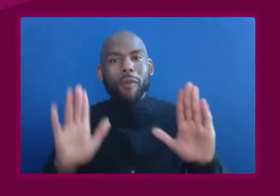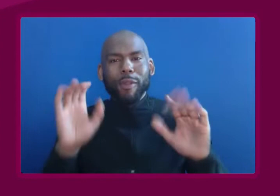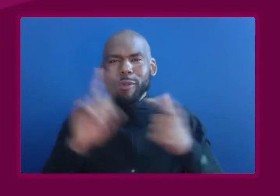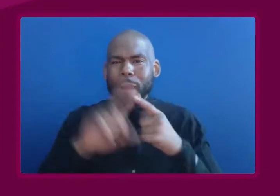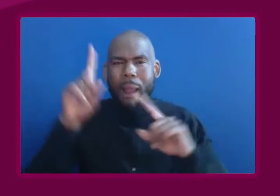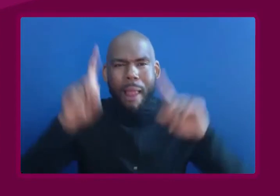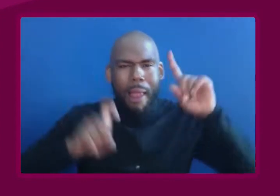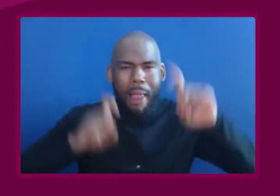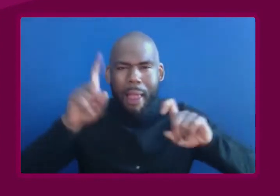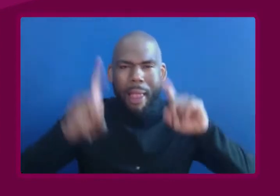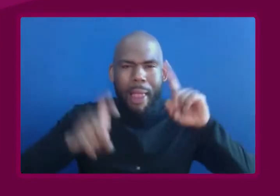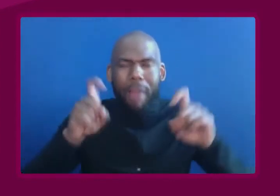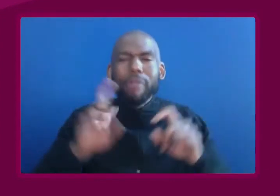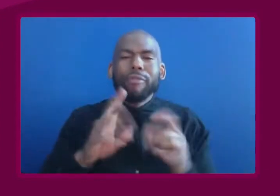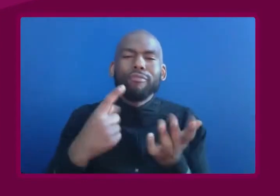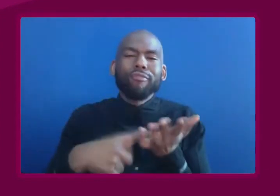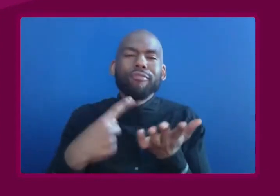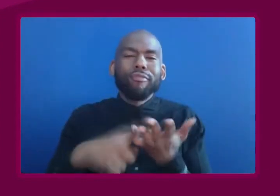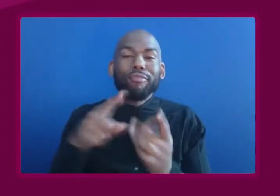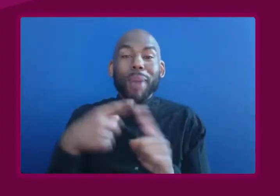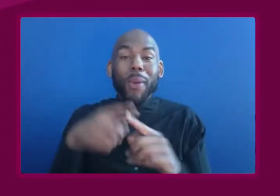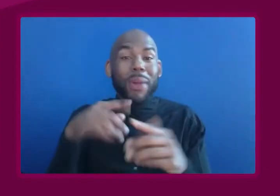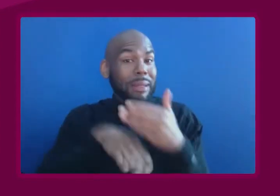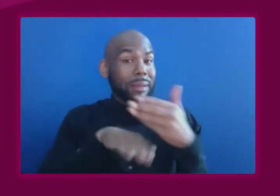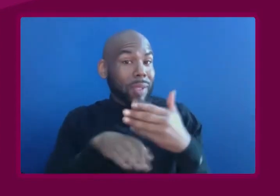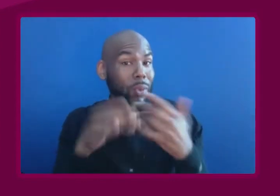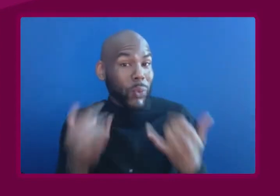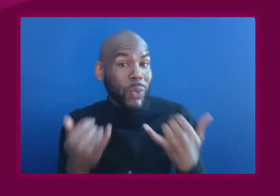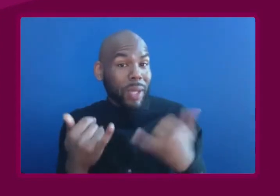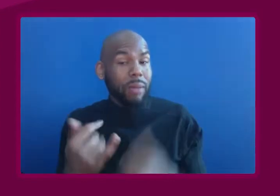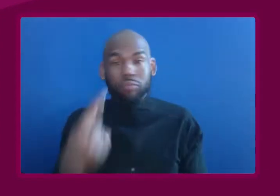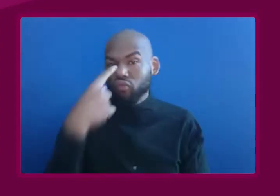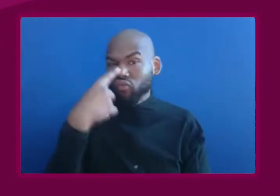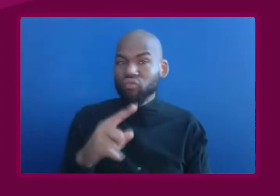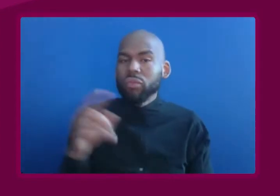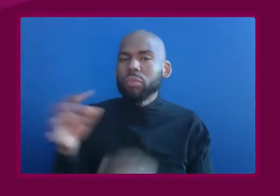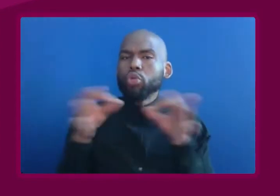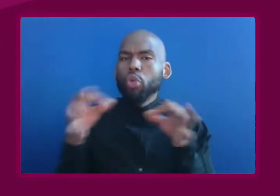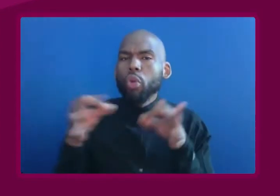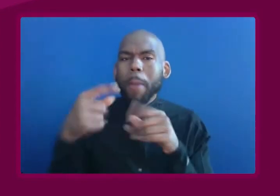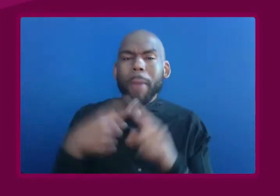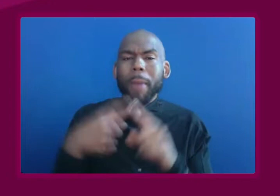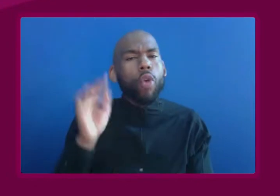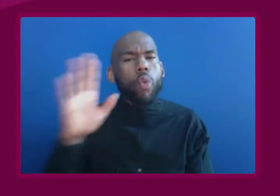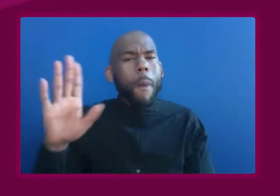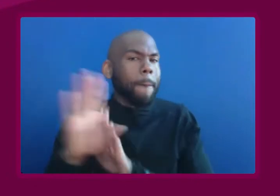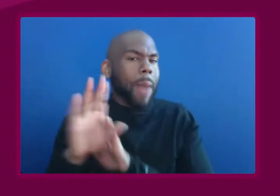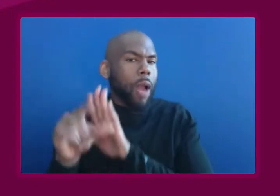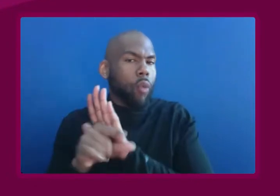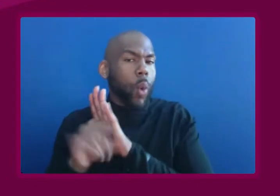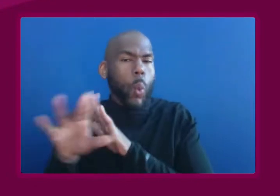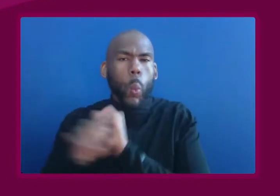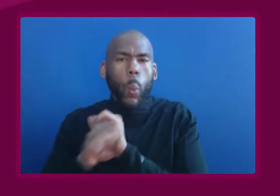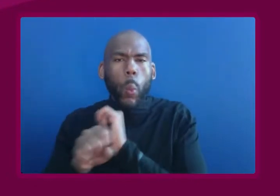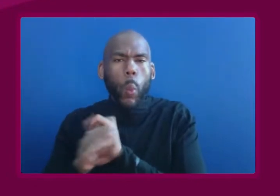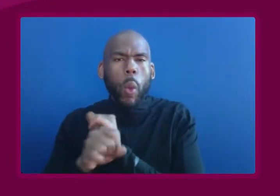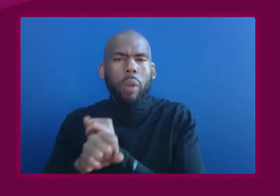your brain and talk about accessibility today with you. If you can tell us a little bit about your background and your work in accessibility,